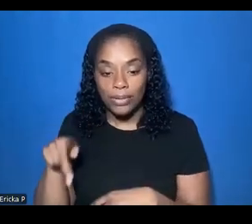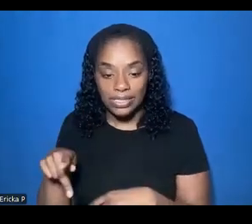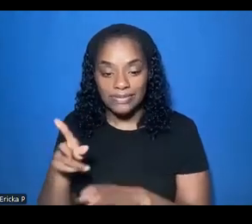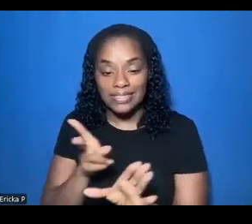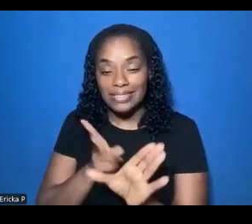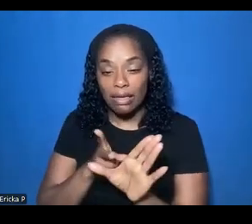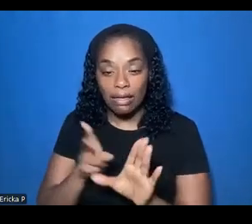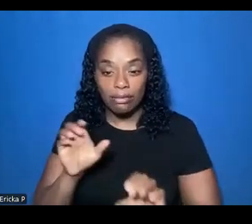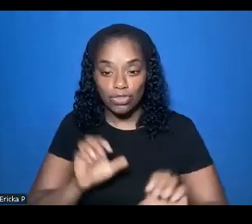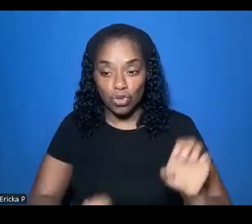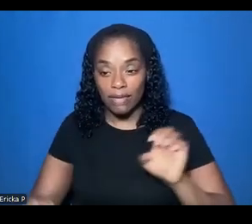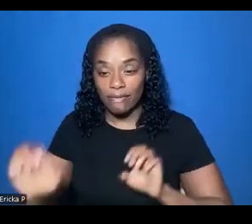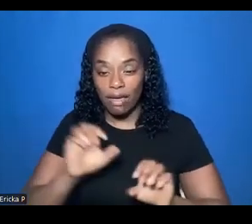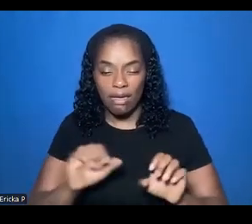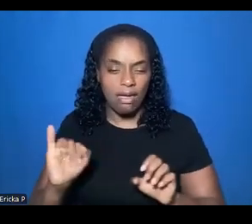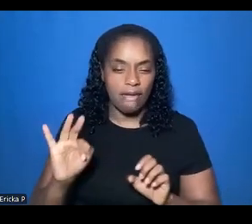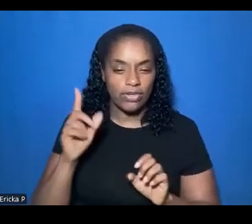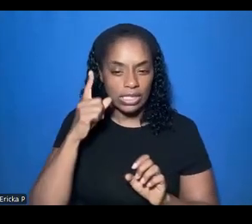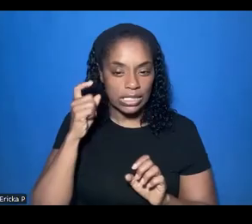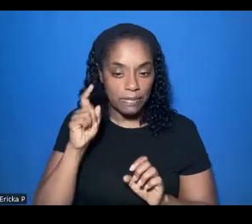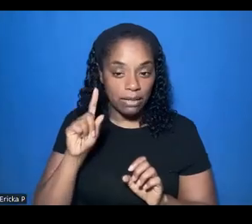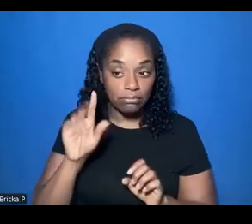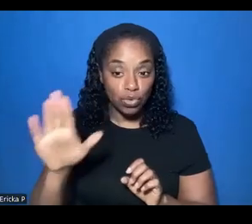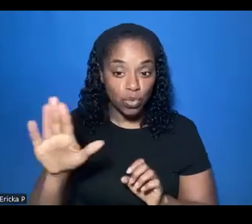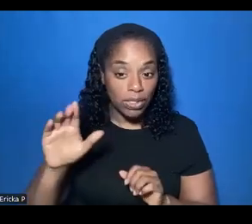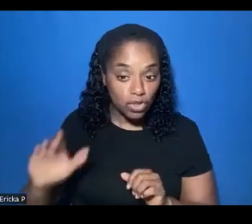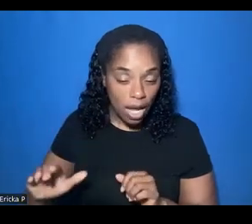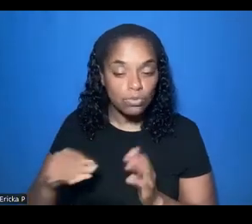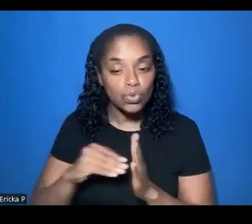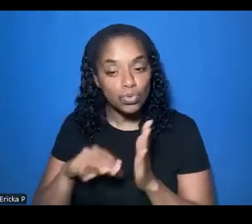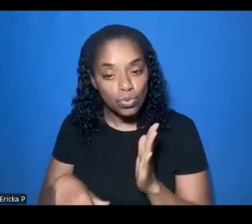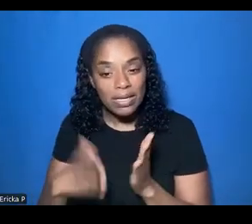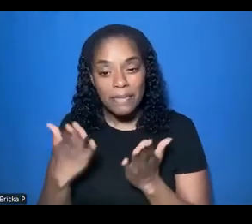if you suspect that your child or the student may have other difficulties.